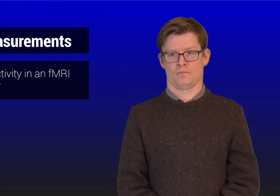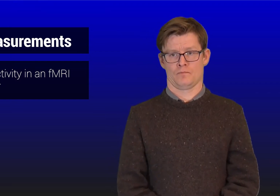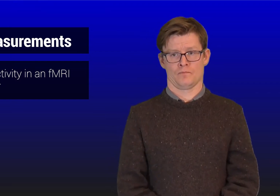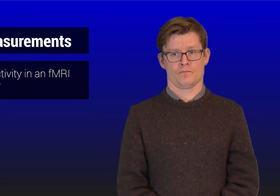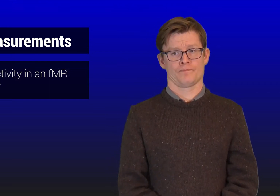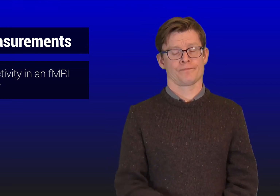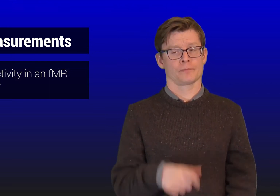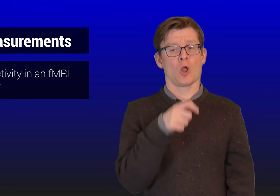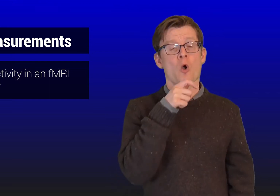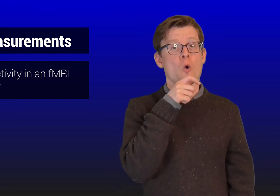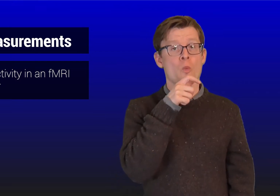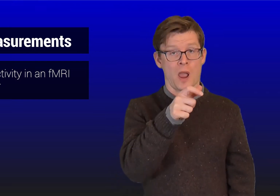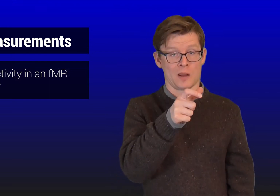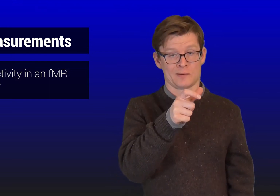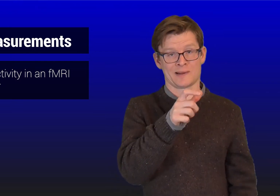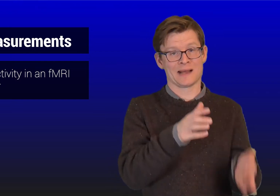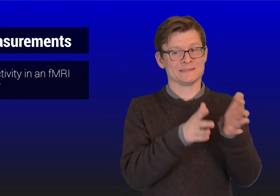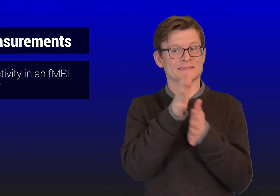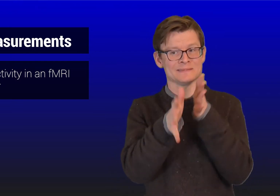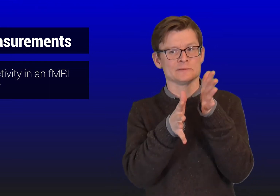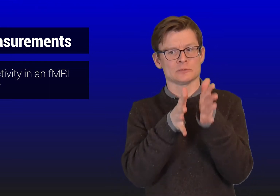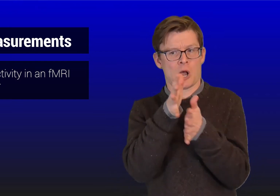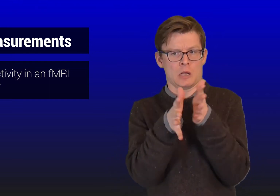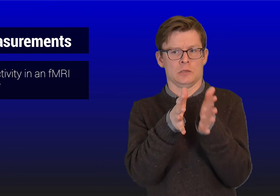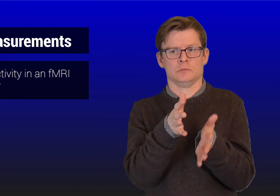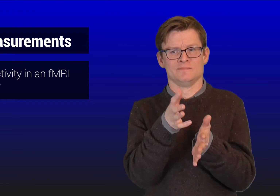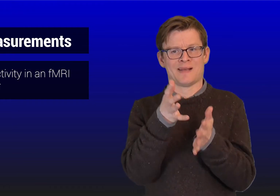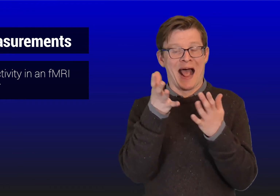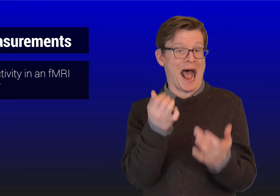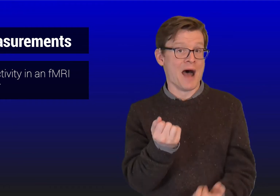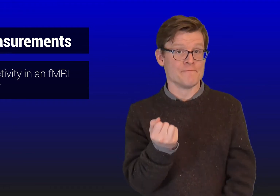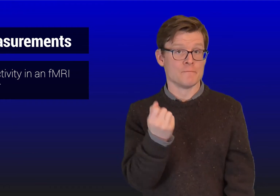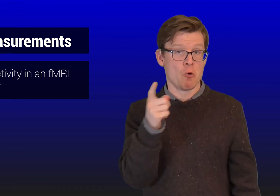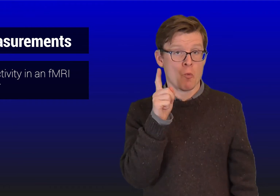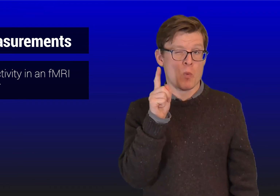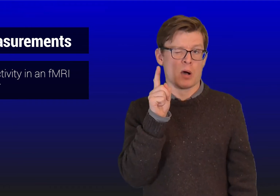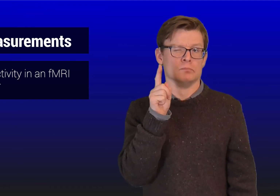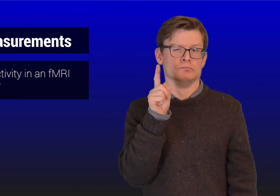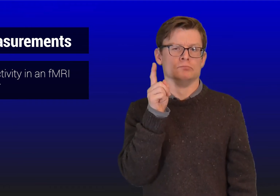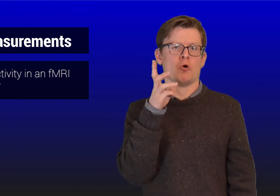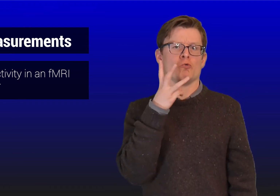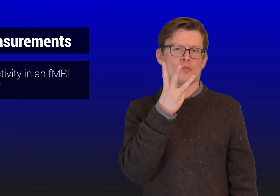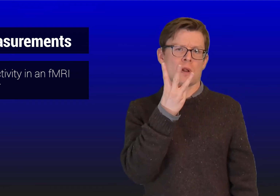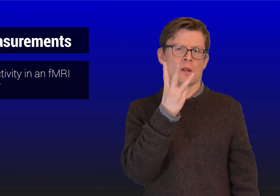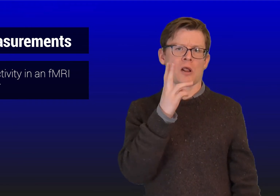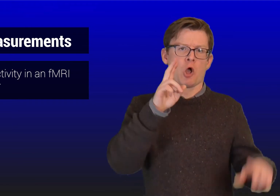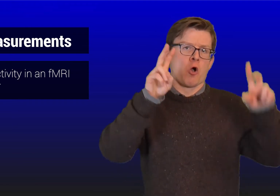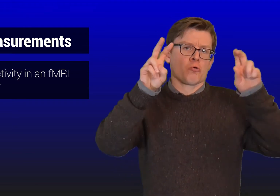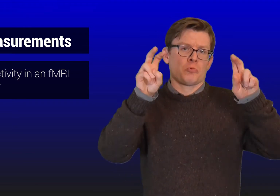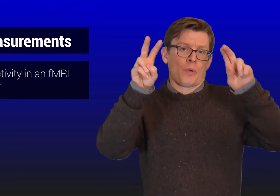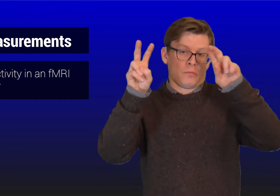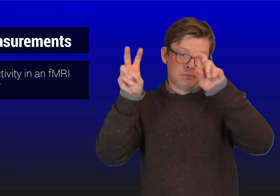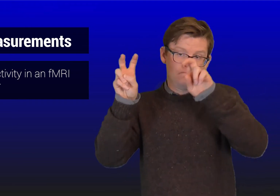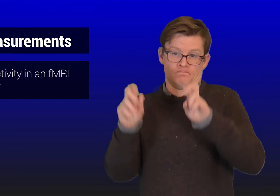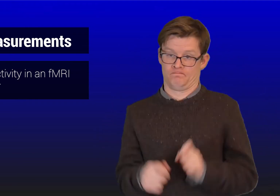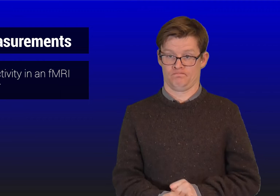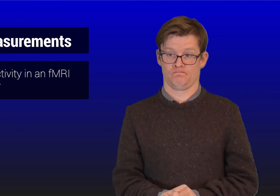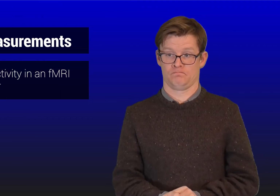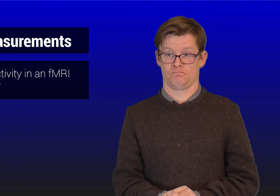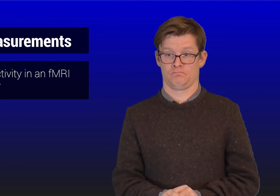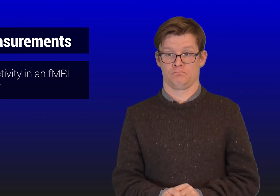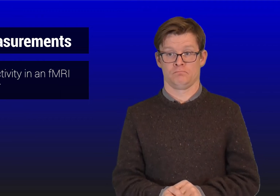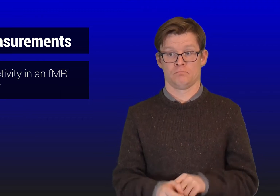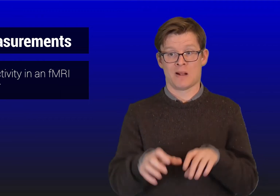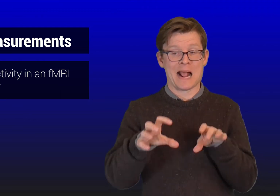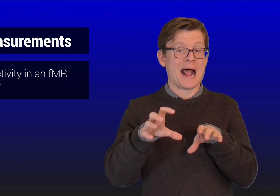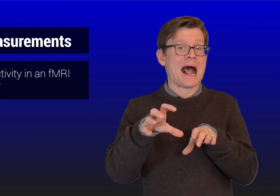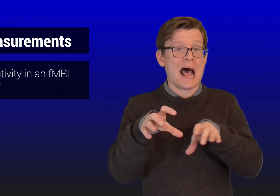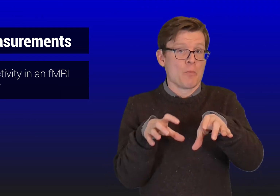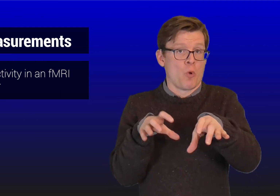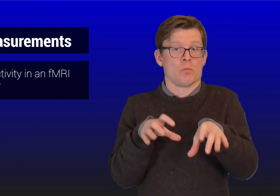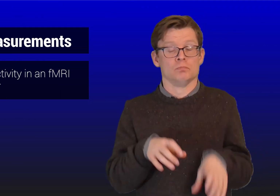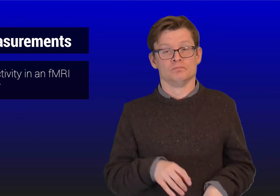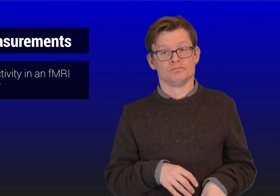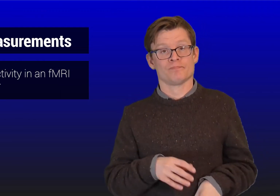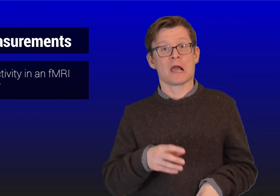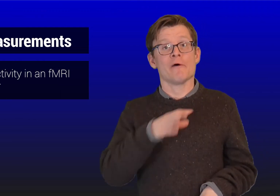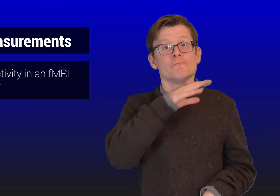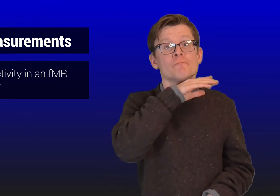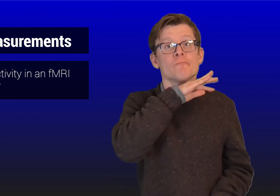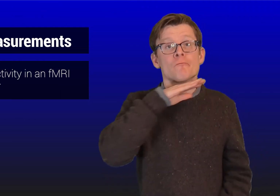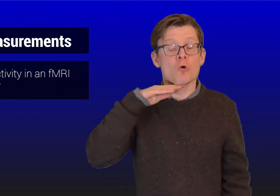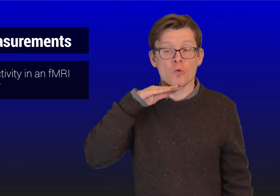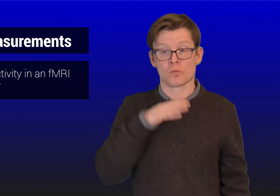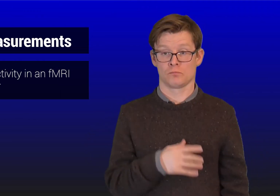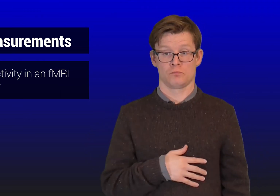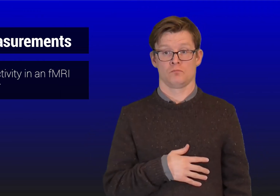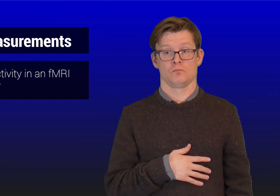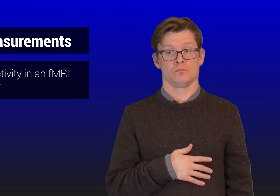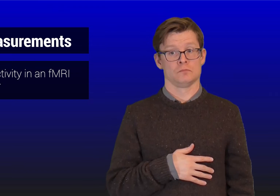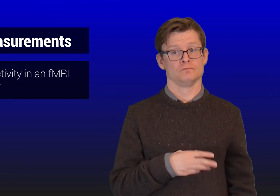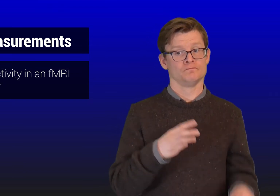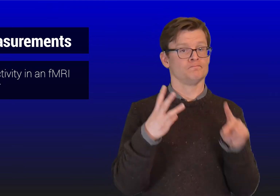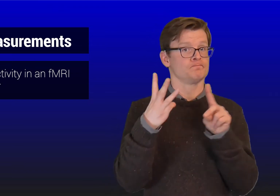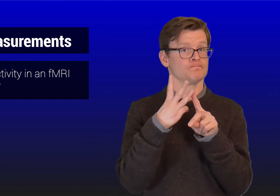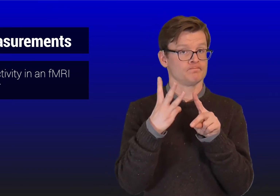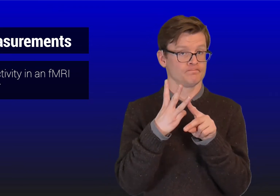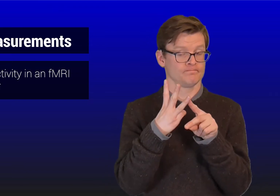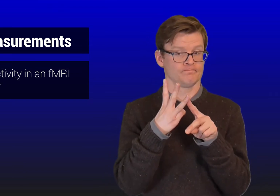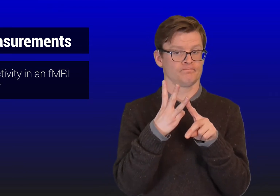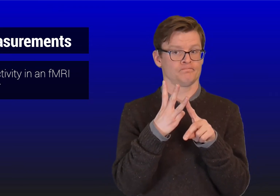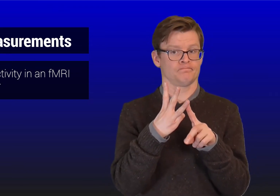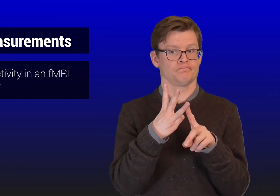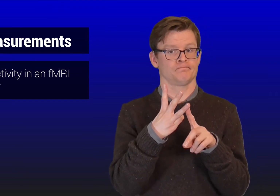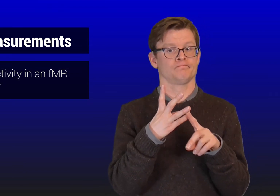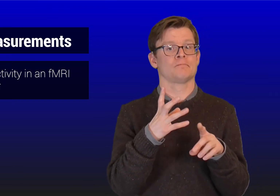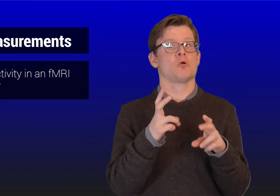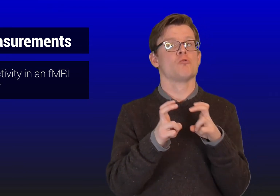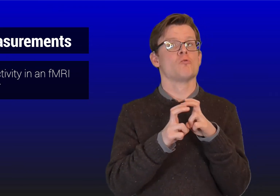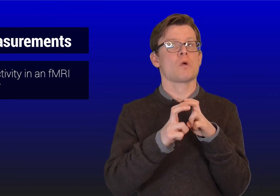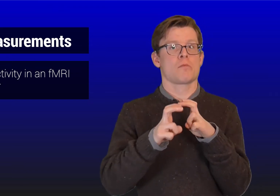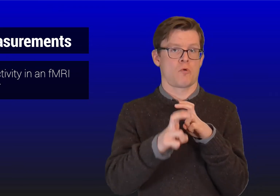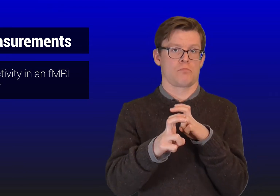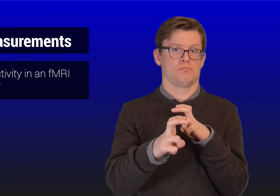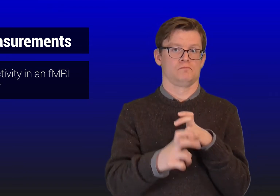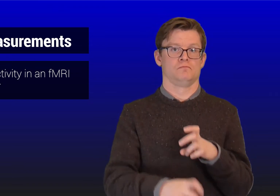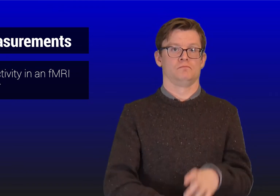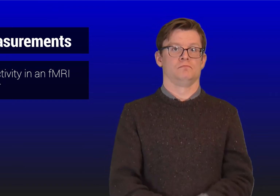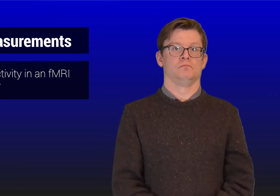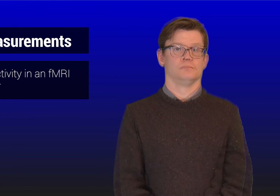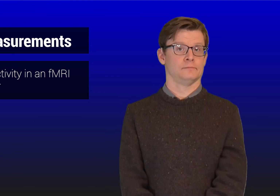The words and signs were from three categories: fruit, animals, and transportation.